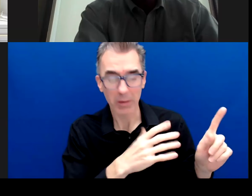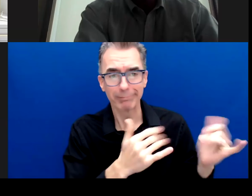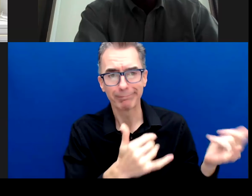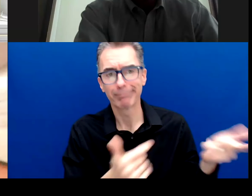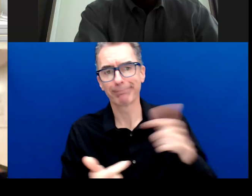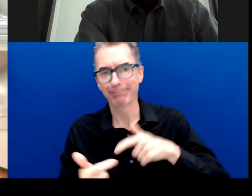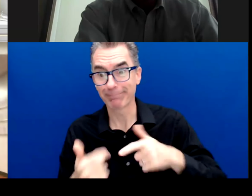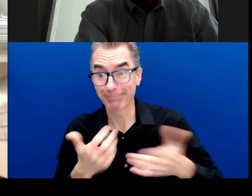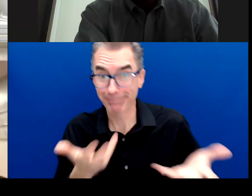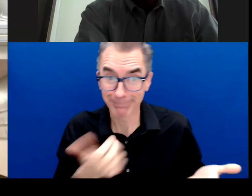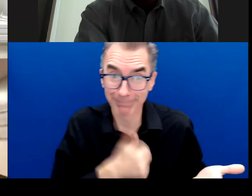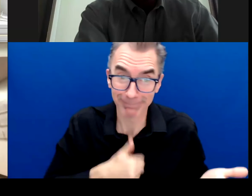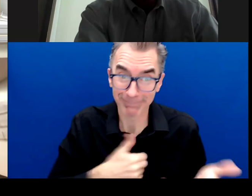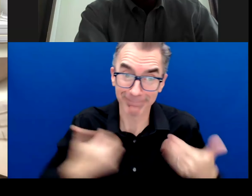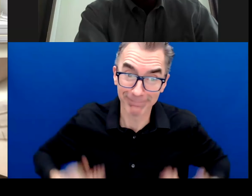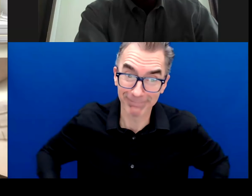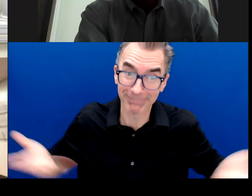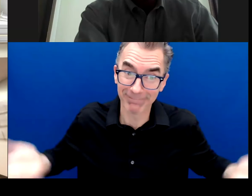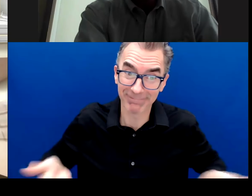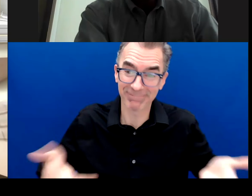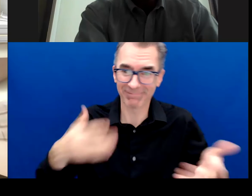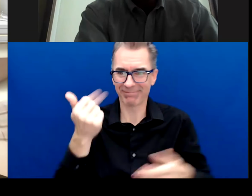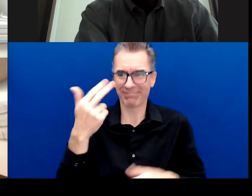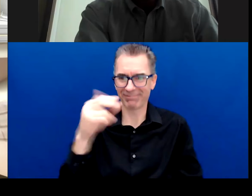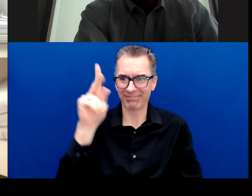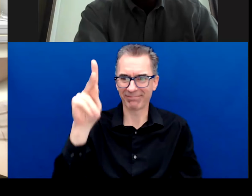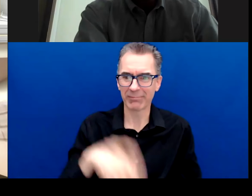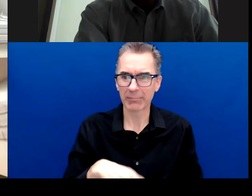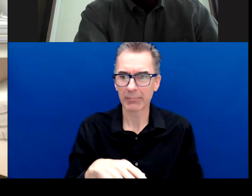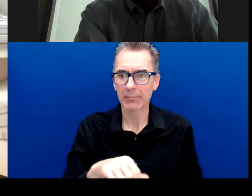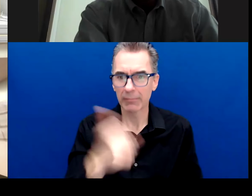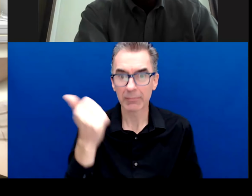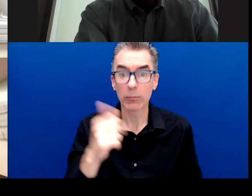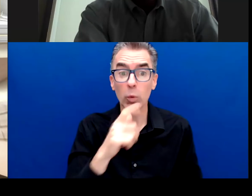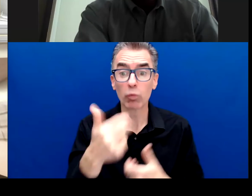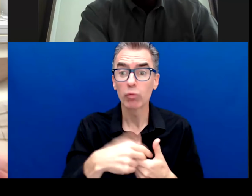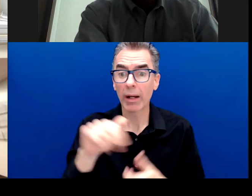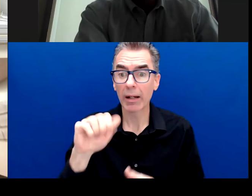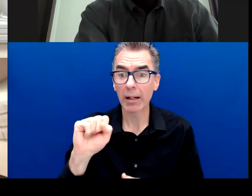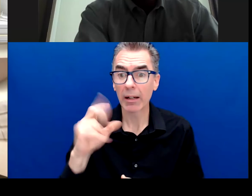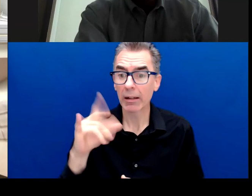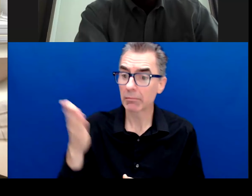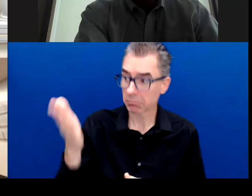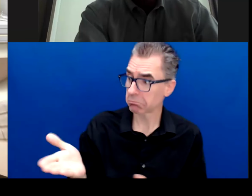So here we go. Also in here is Ashley. Ashley, would you like to introduce yourself?